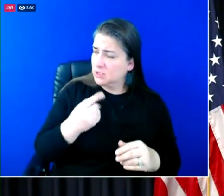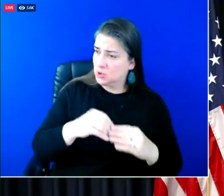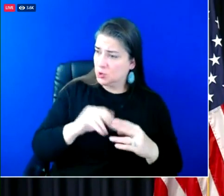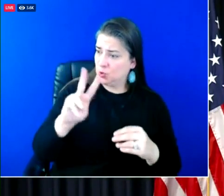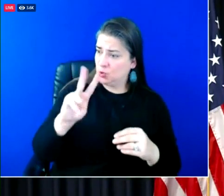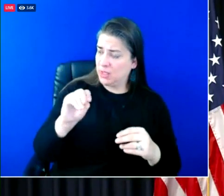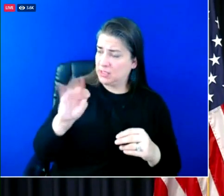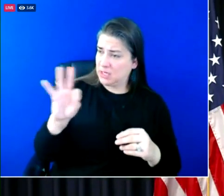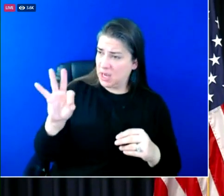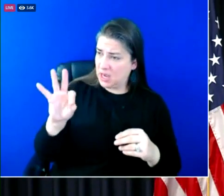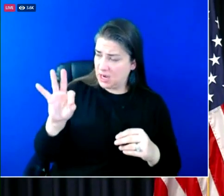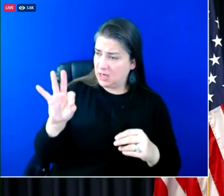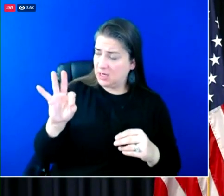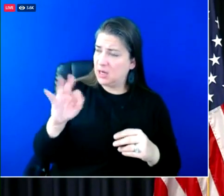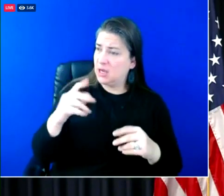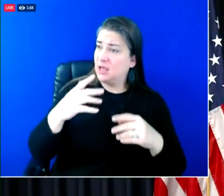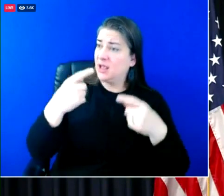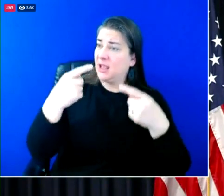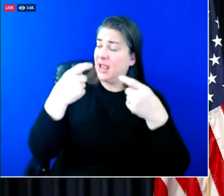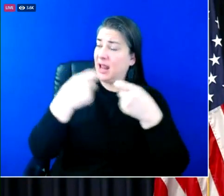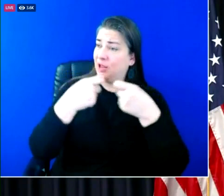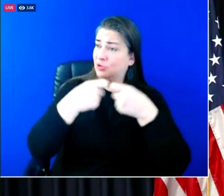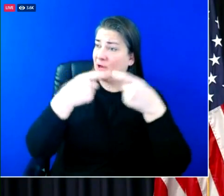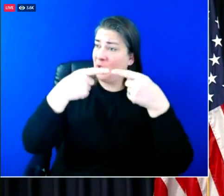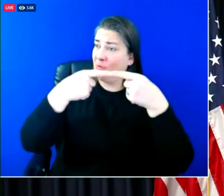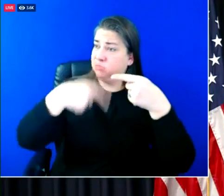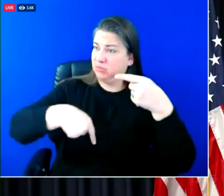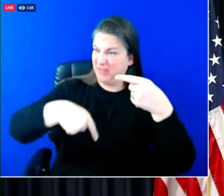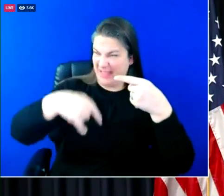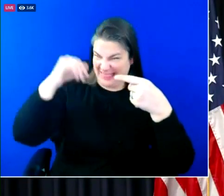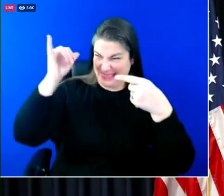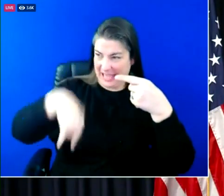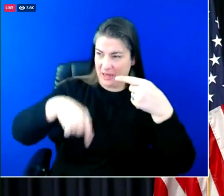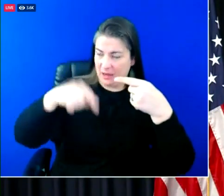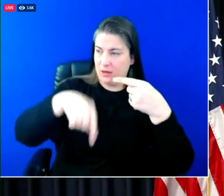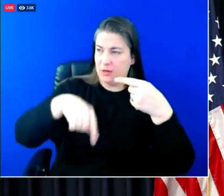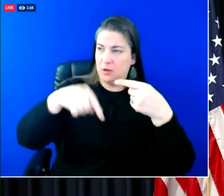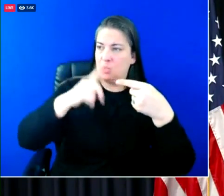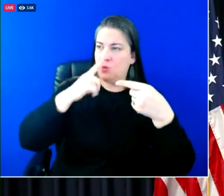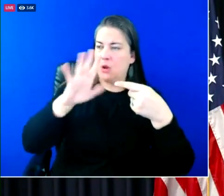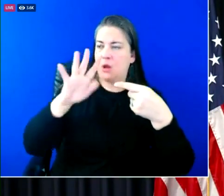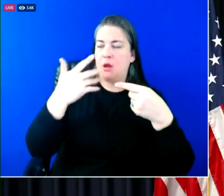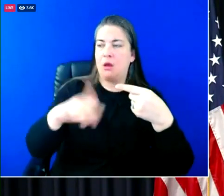utility lines really were what impacted people a lot for a very long time for